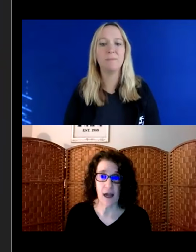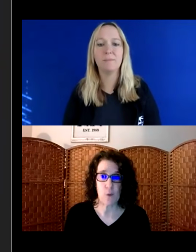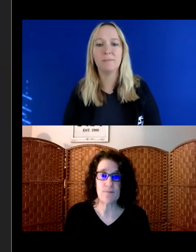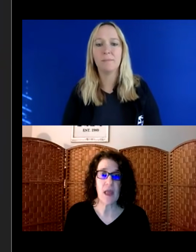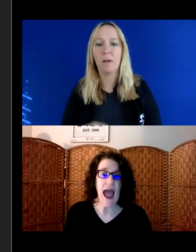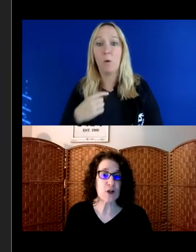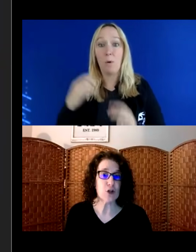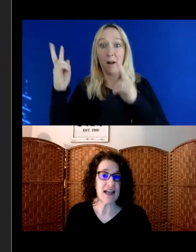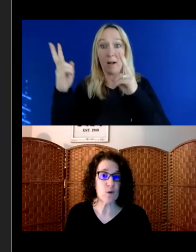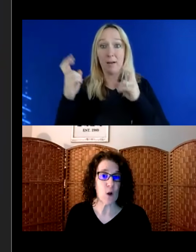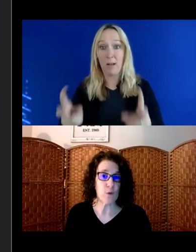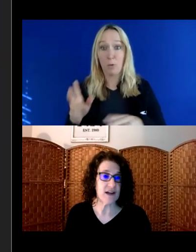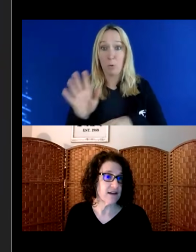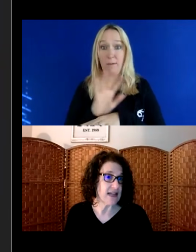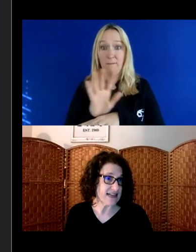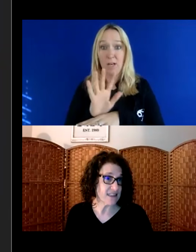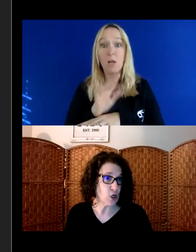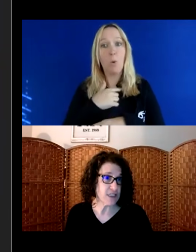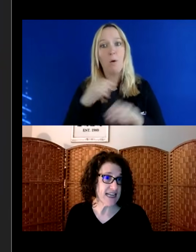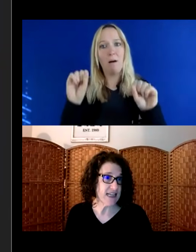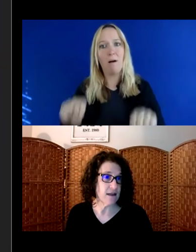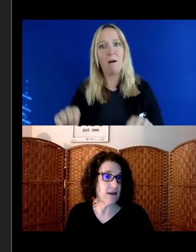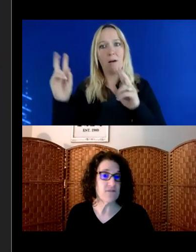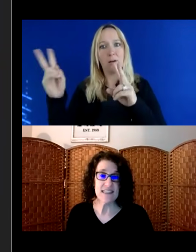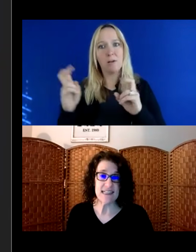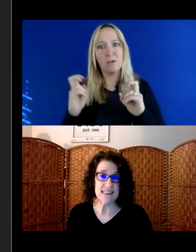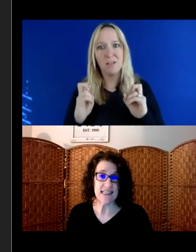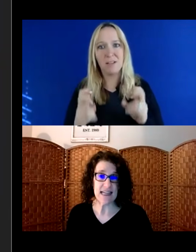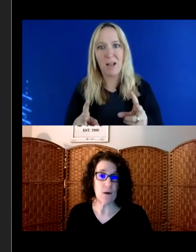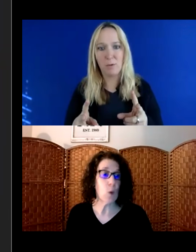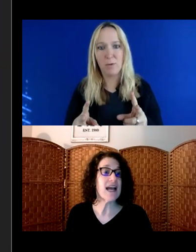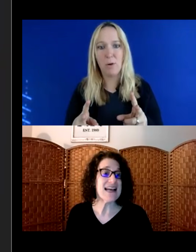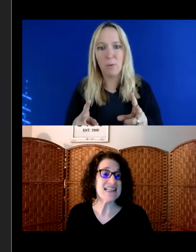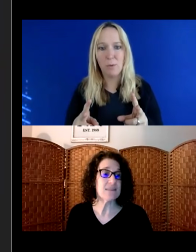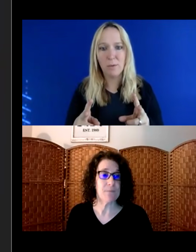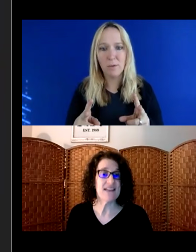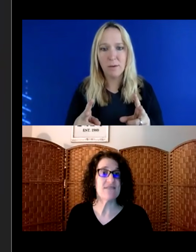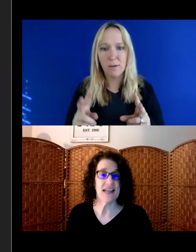I could download the SRT, VTT or SBV.